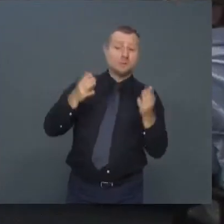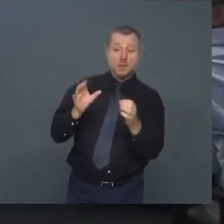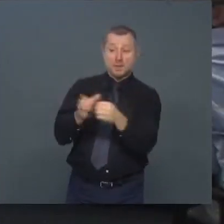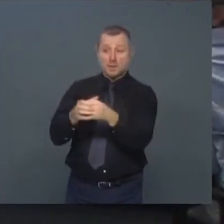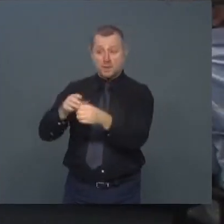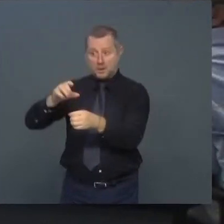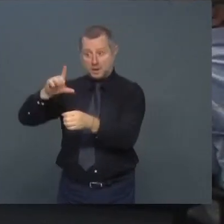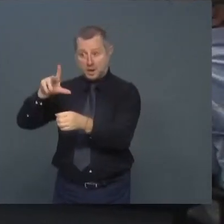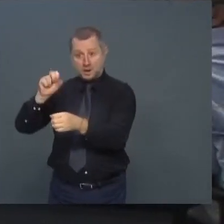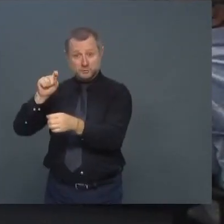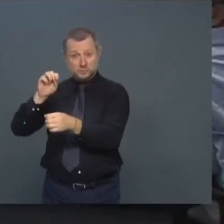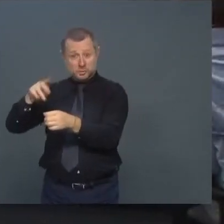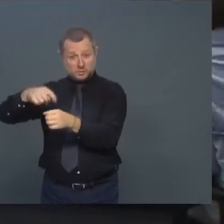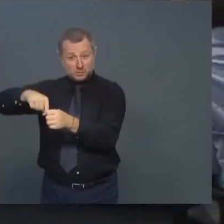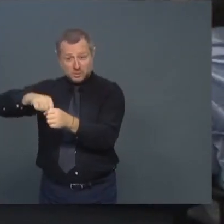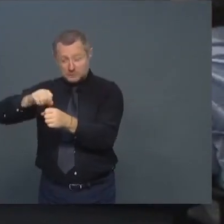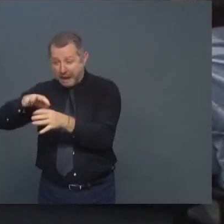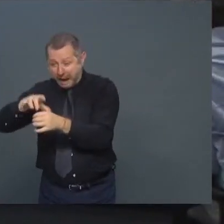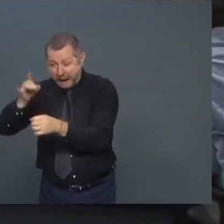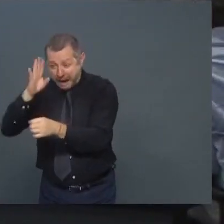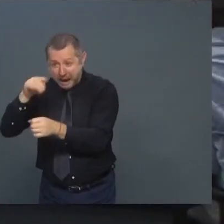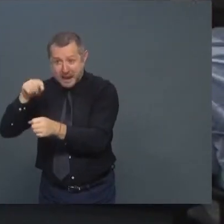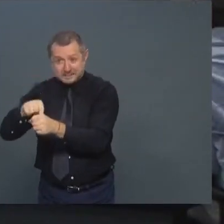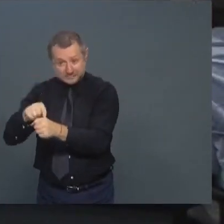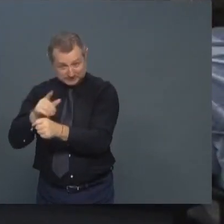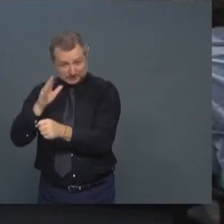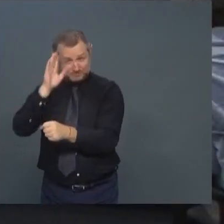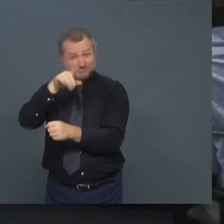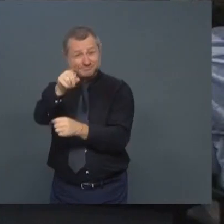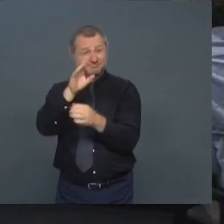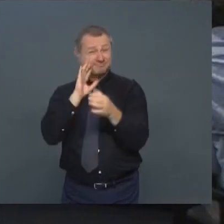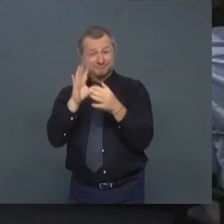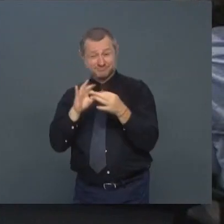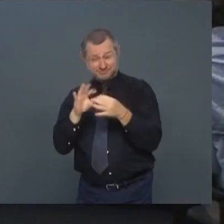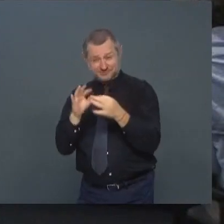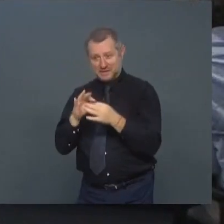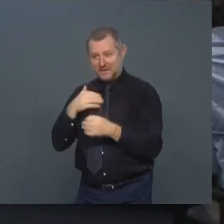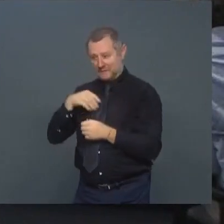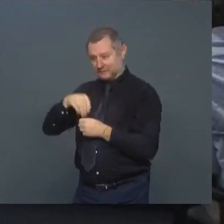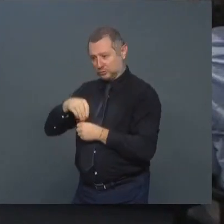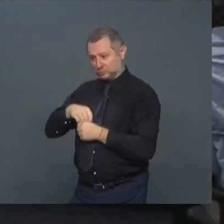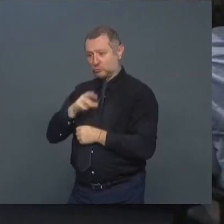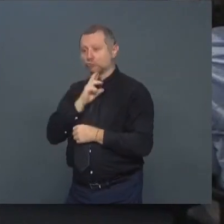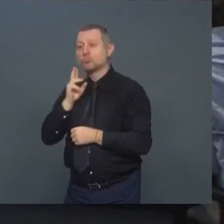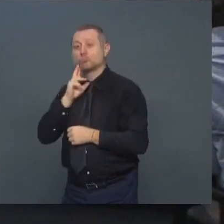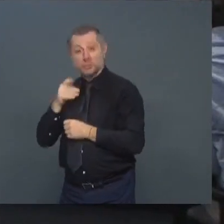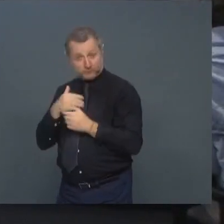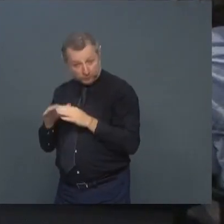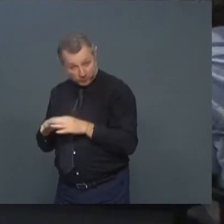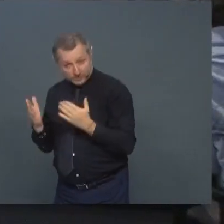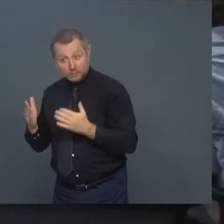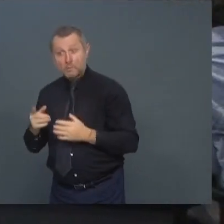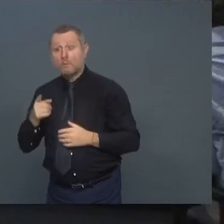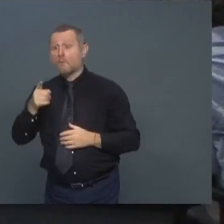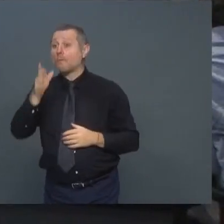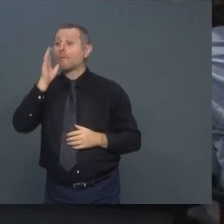QUESTIONS? DURING THE REOPENING -- SPECIFIC NEIGHBORHOODS.